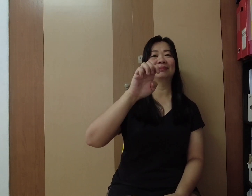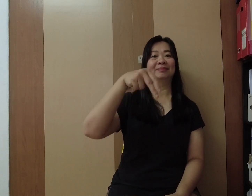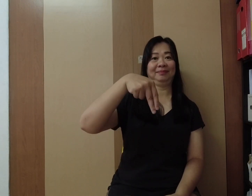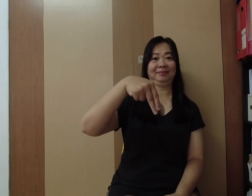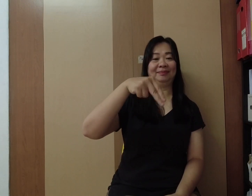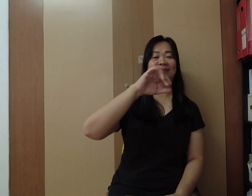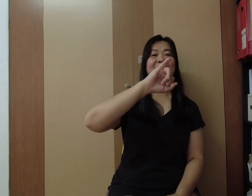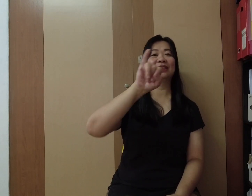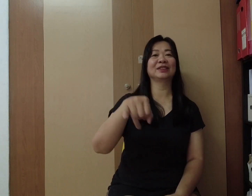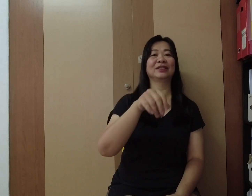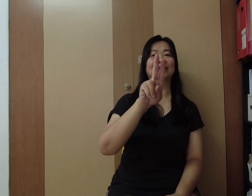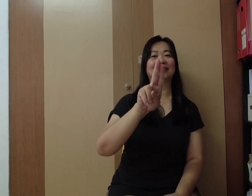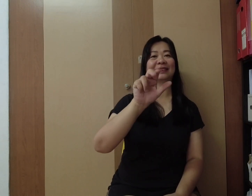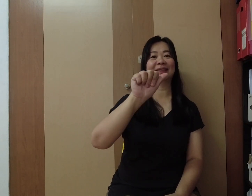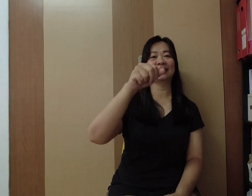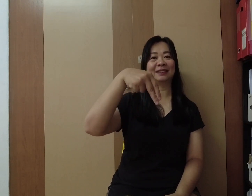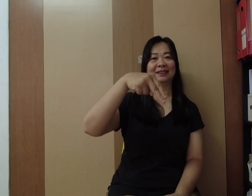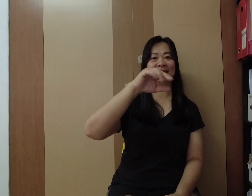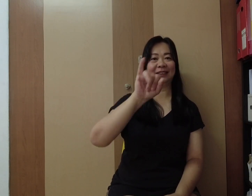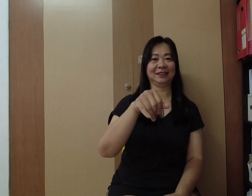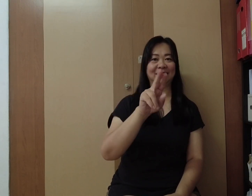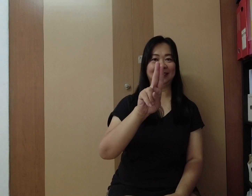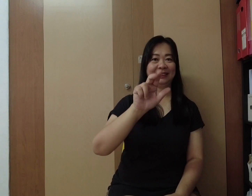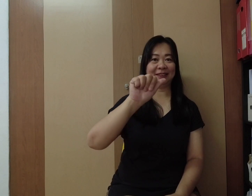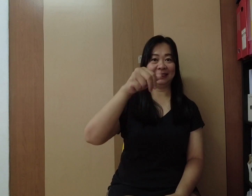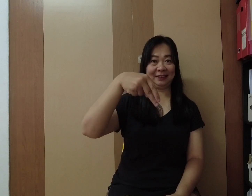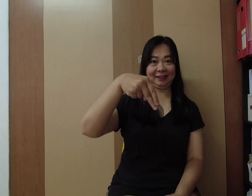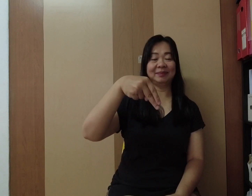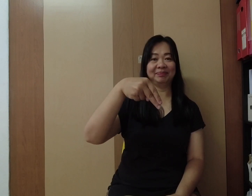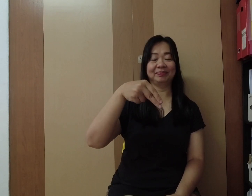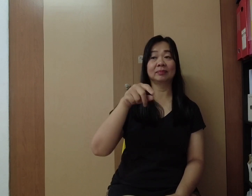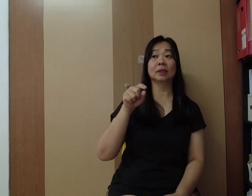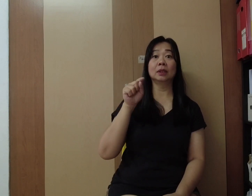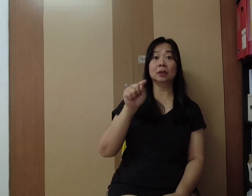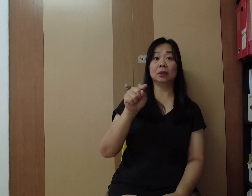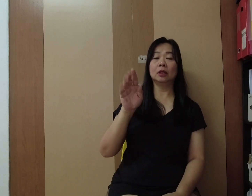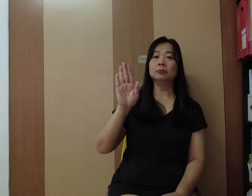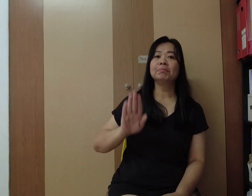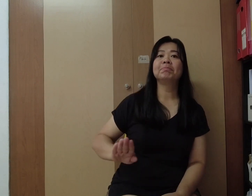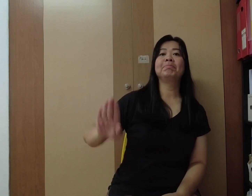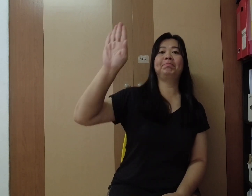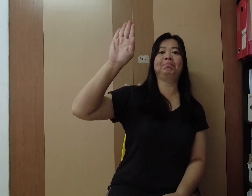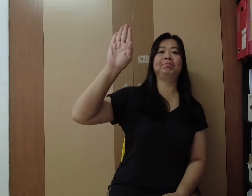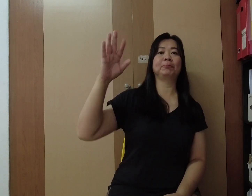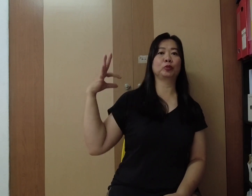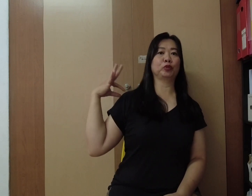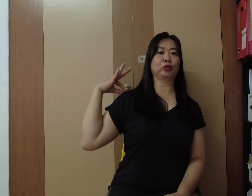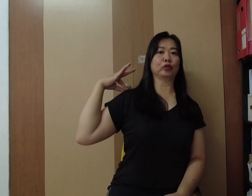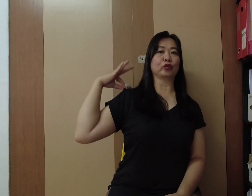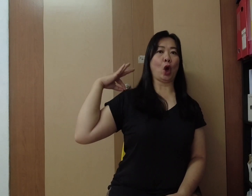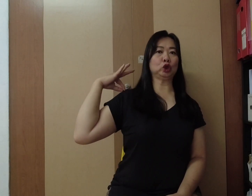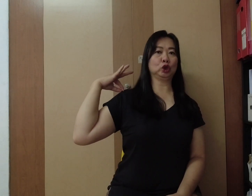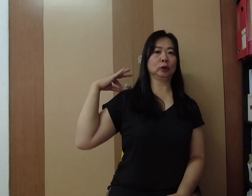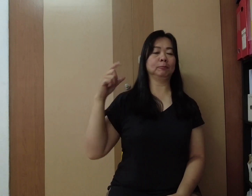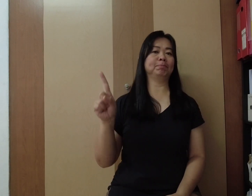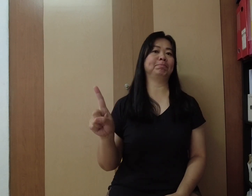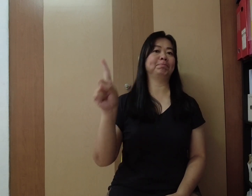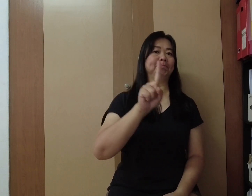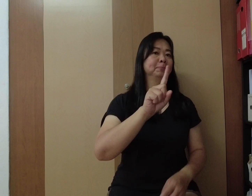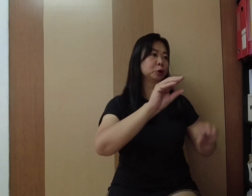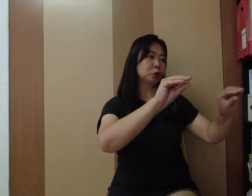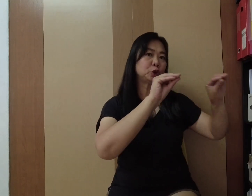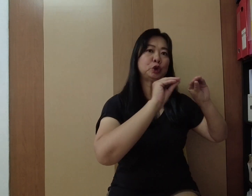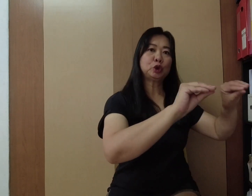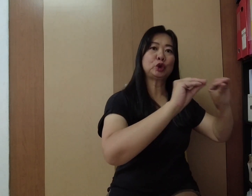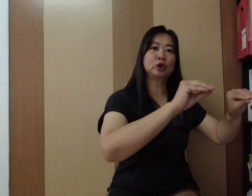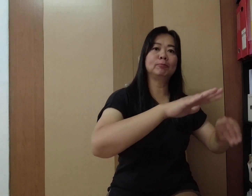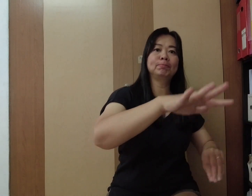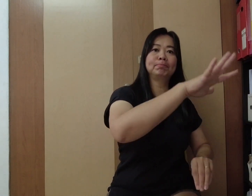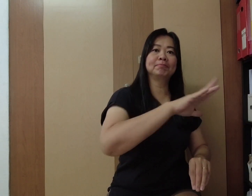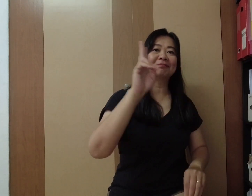Chen Juanjuan, volunteered to teach Deaf people dancing